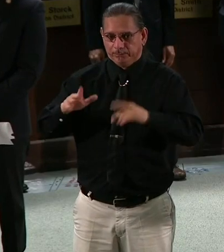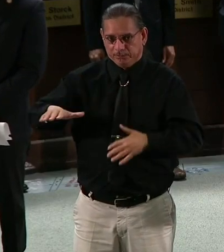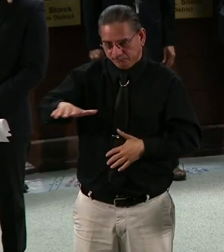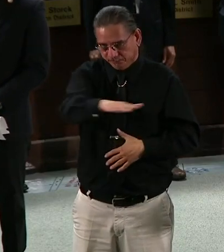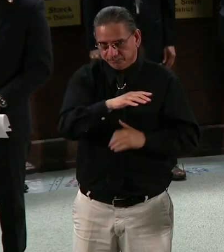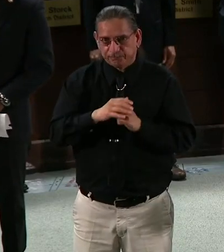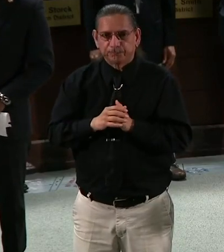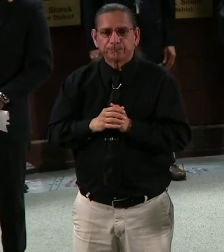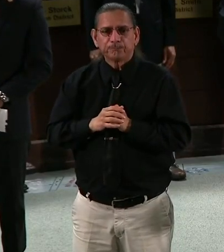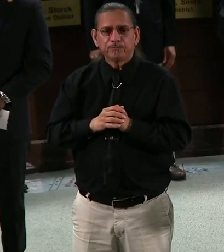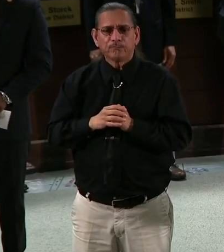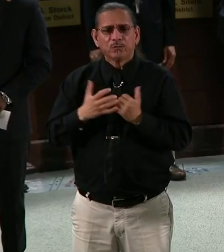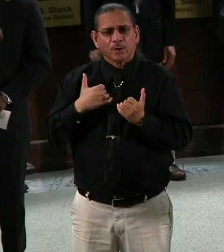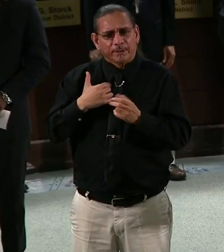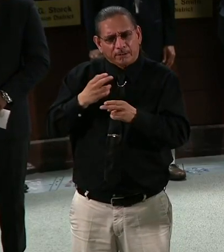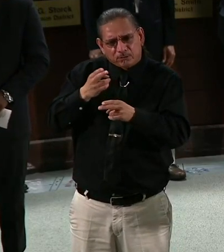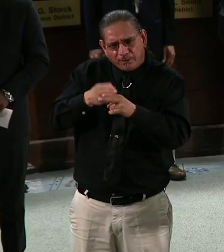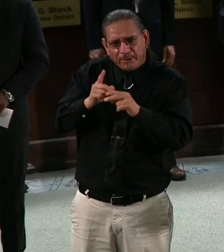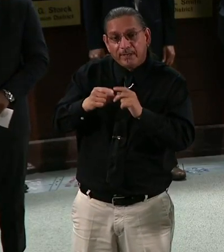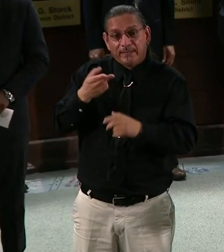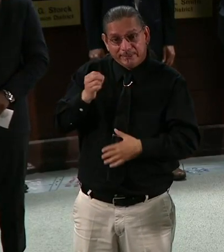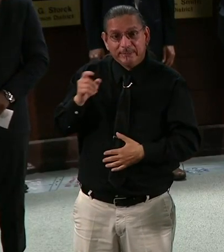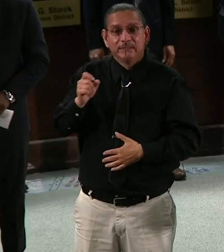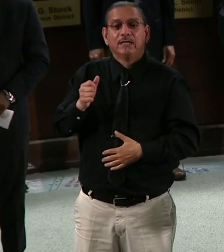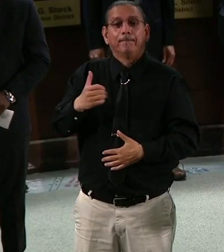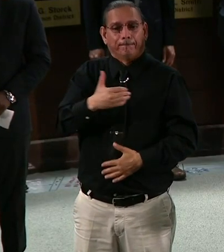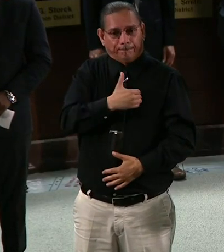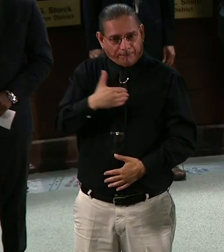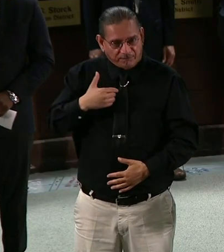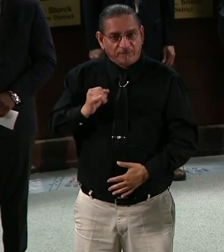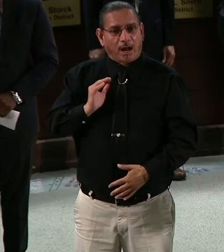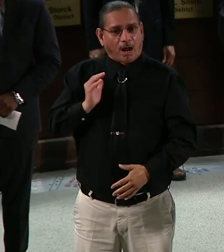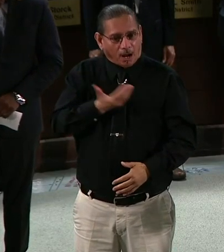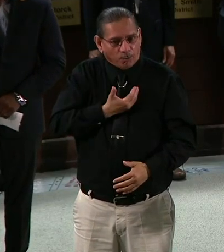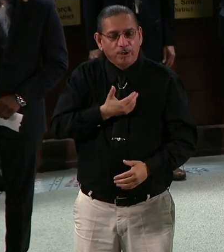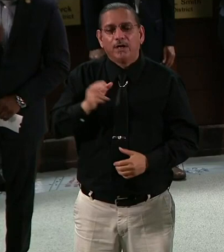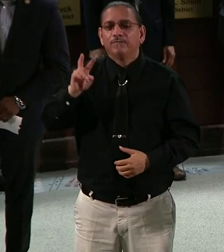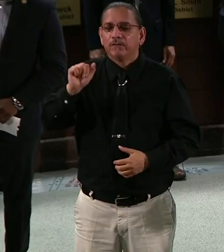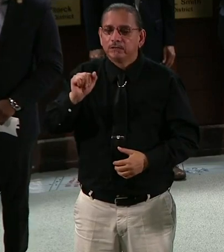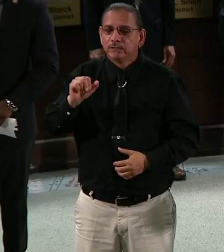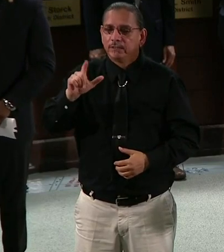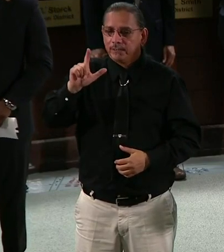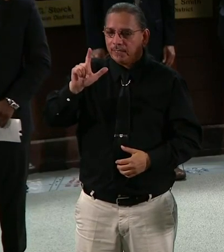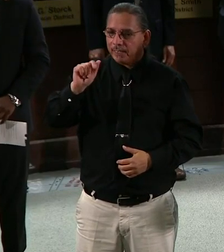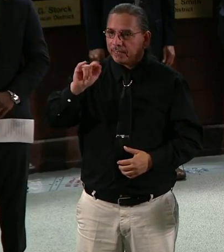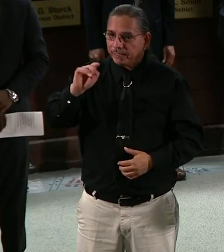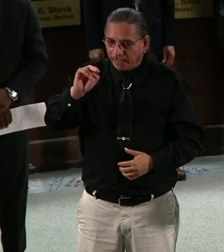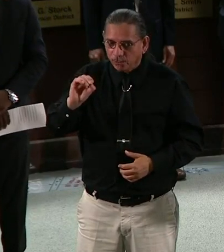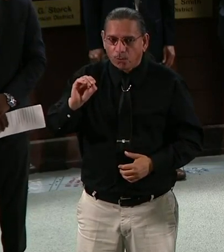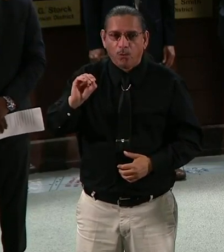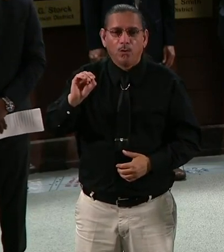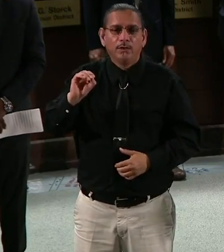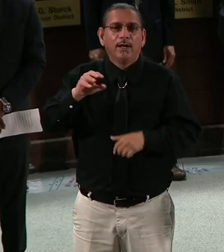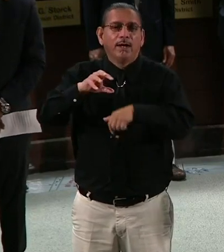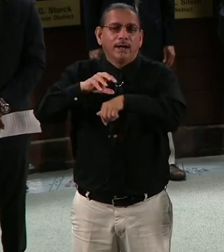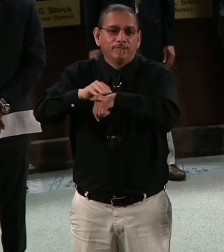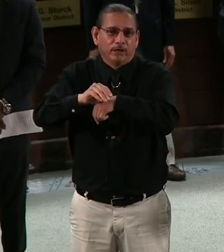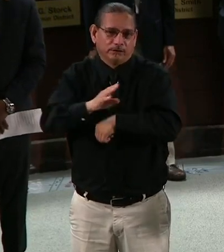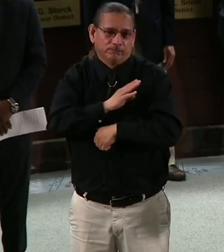IMPACT IN HIS HAND ON LATINO HAS. AND ALSO JUST TO MENTION